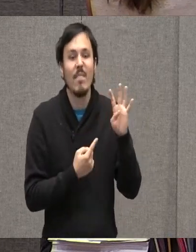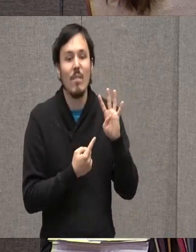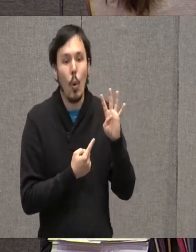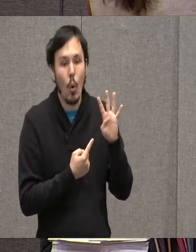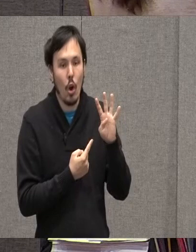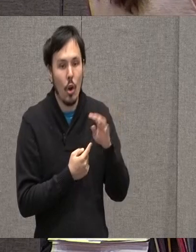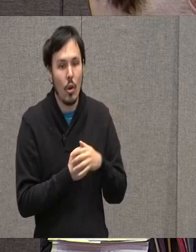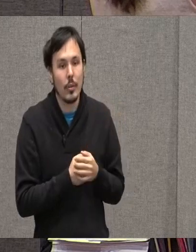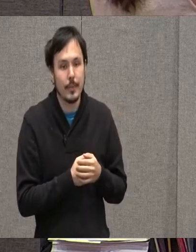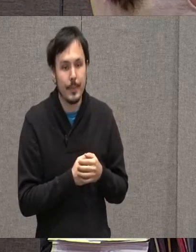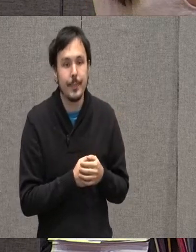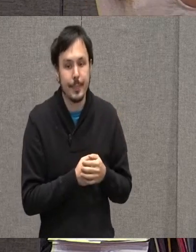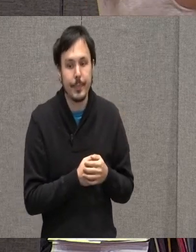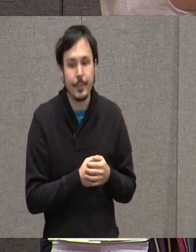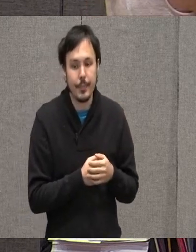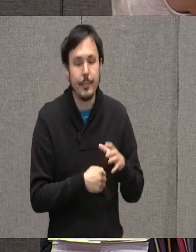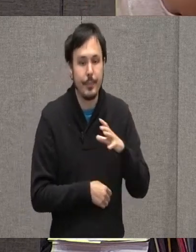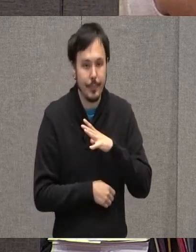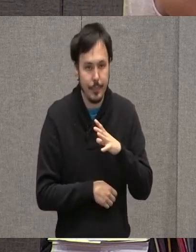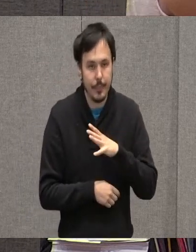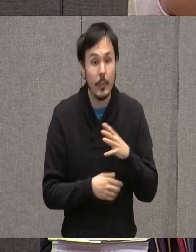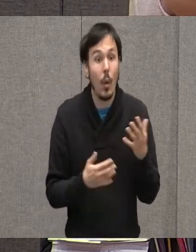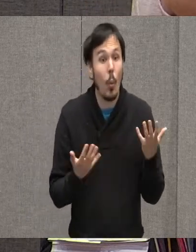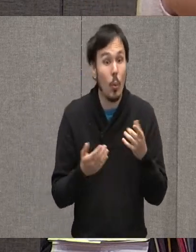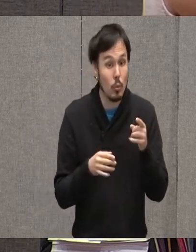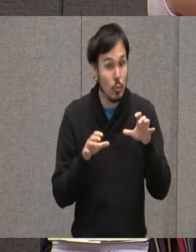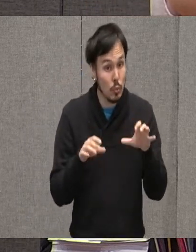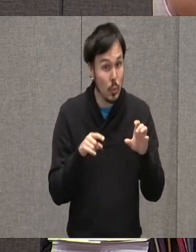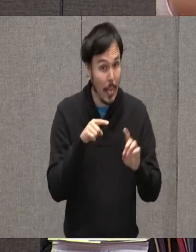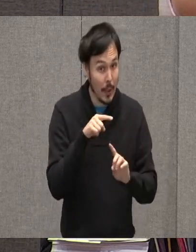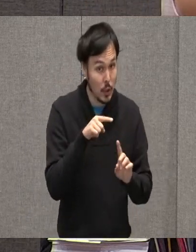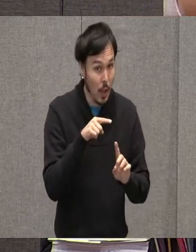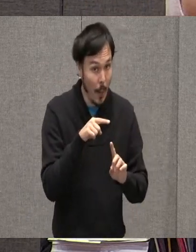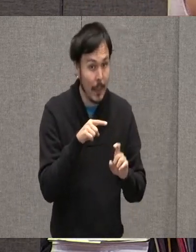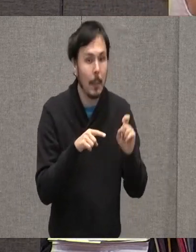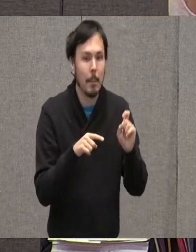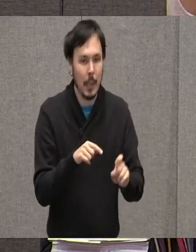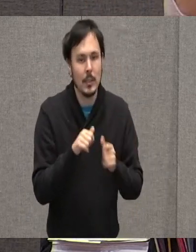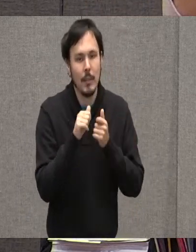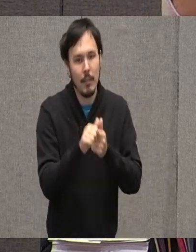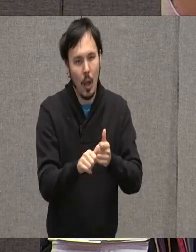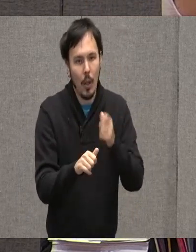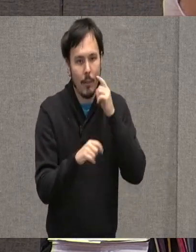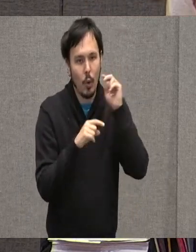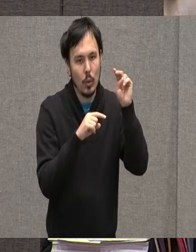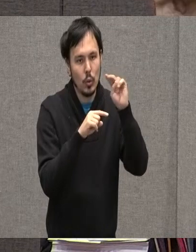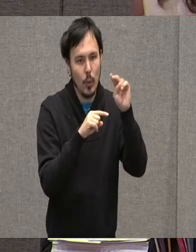So again whatever we do to the denominator, we have to do to the numerator.